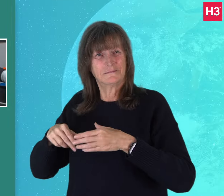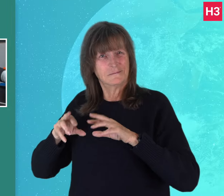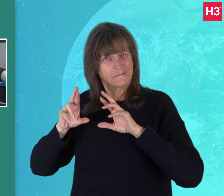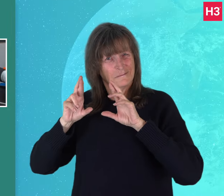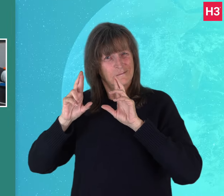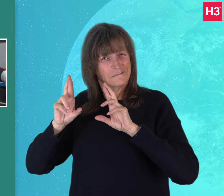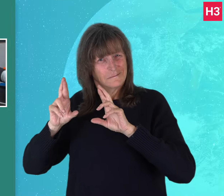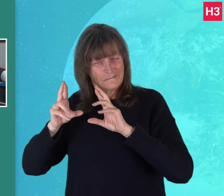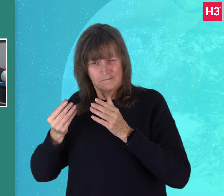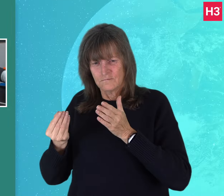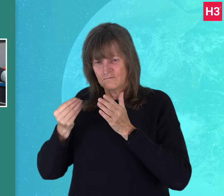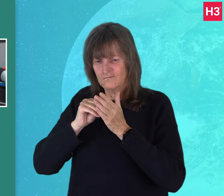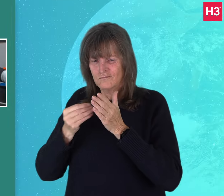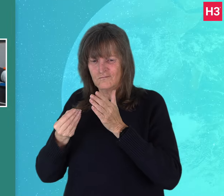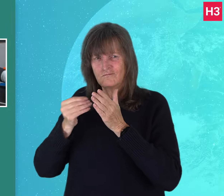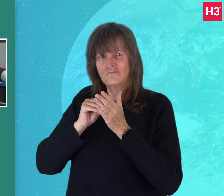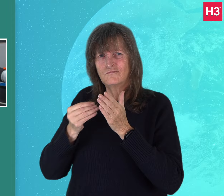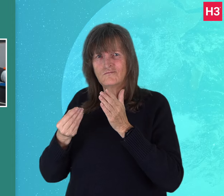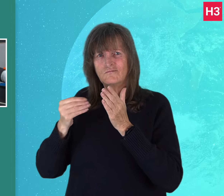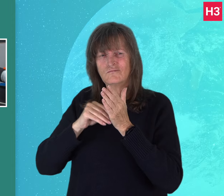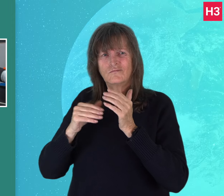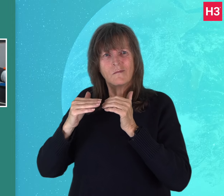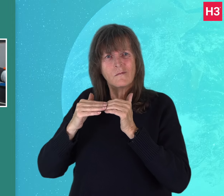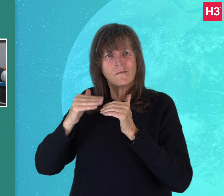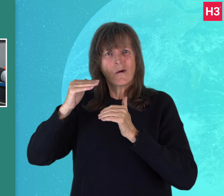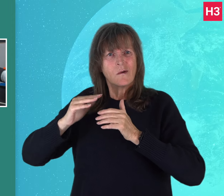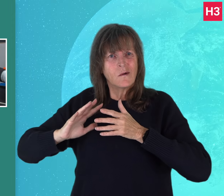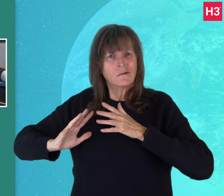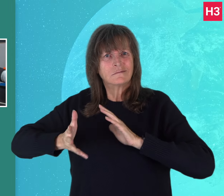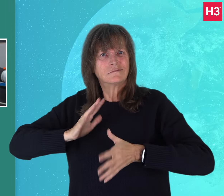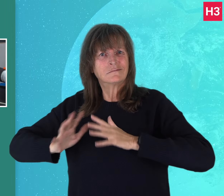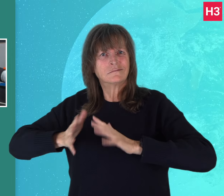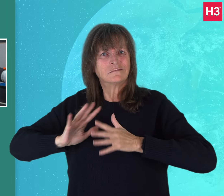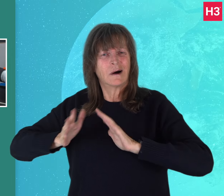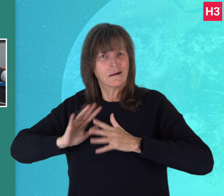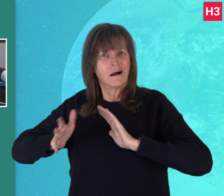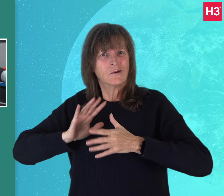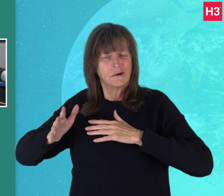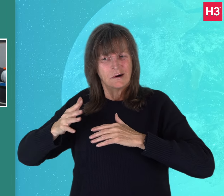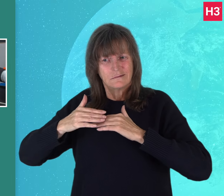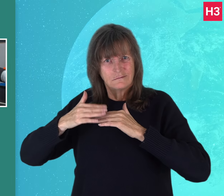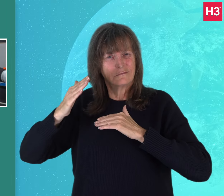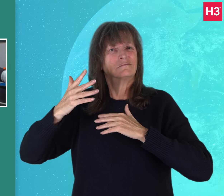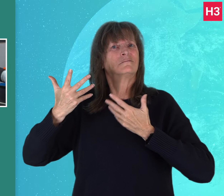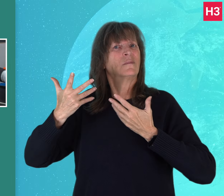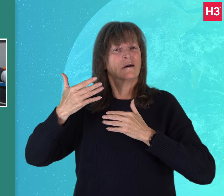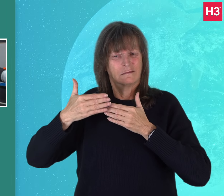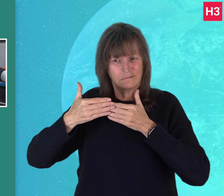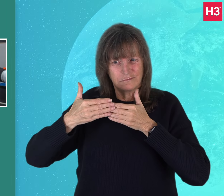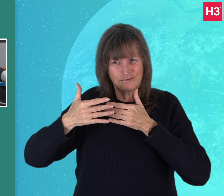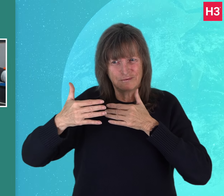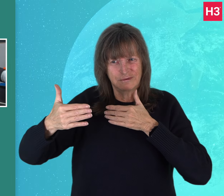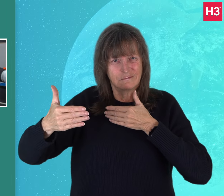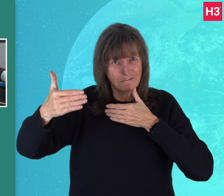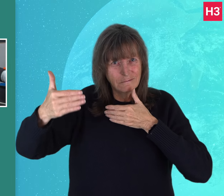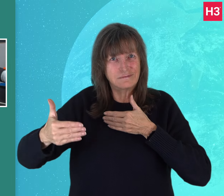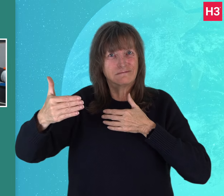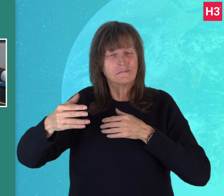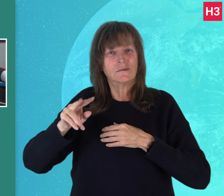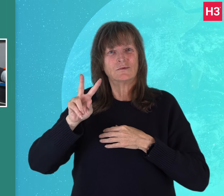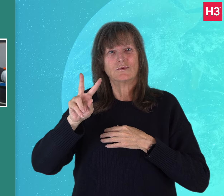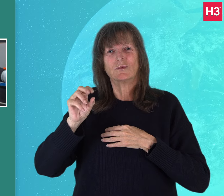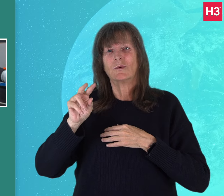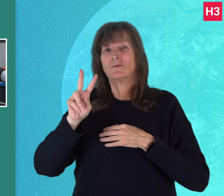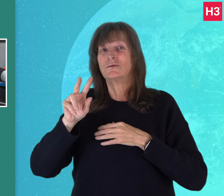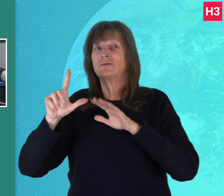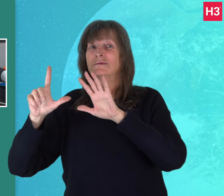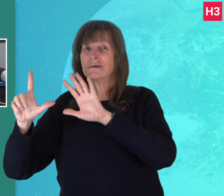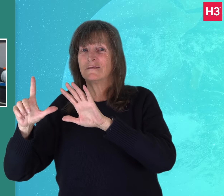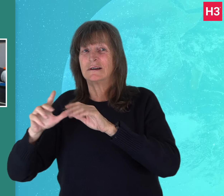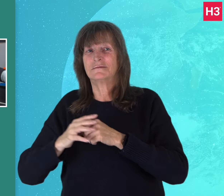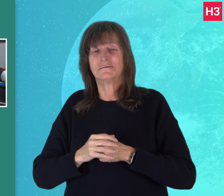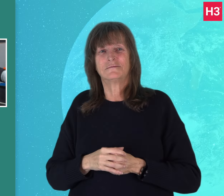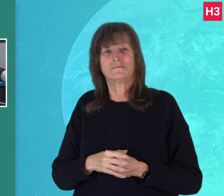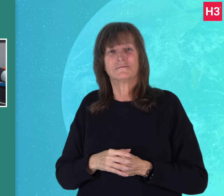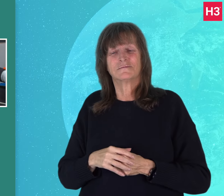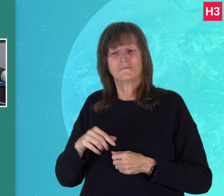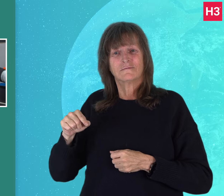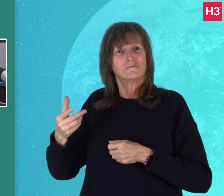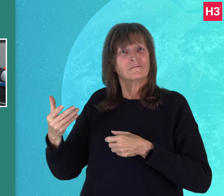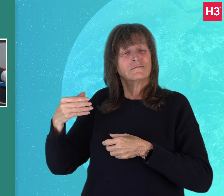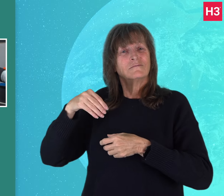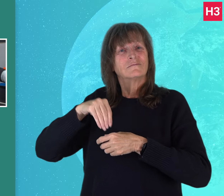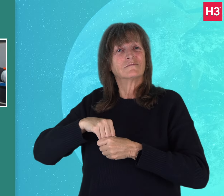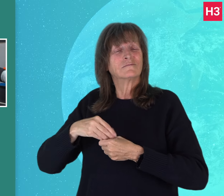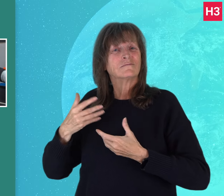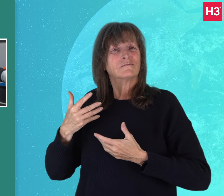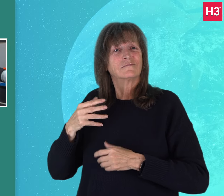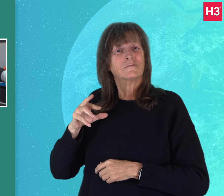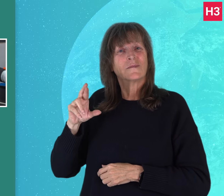technology. His team hopes to add more sign languages by 2027,